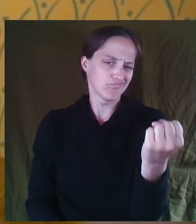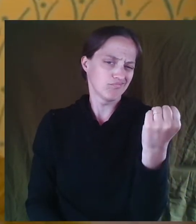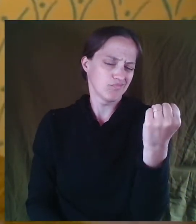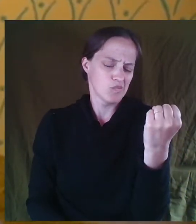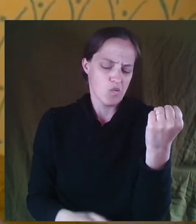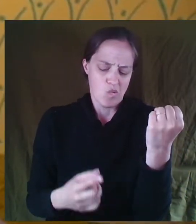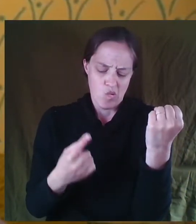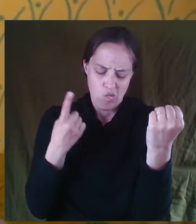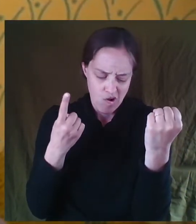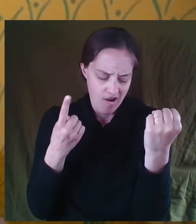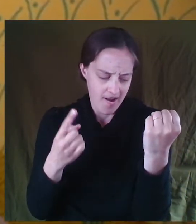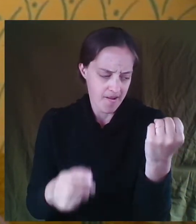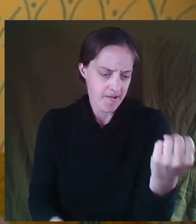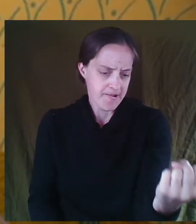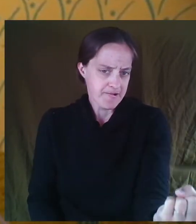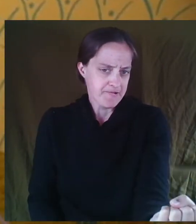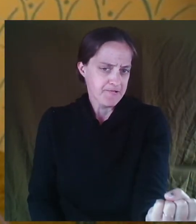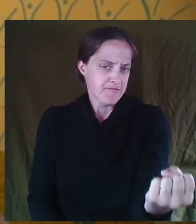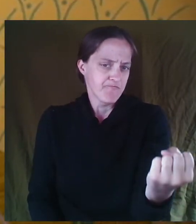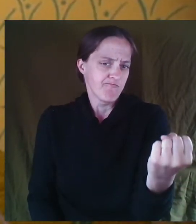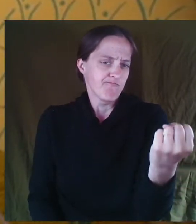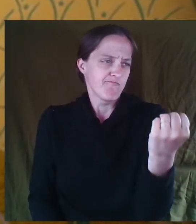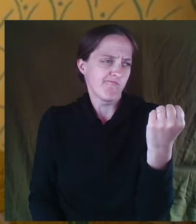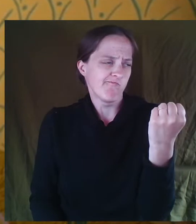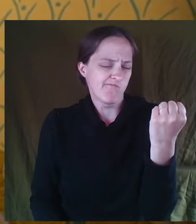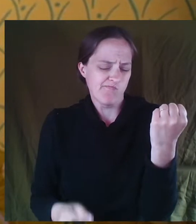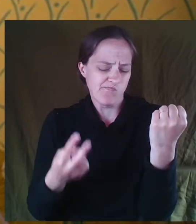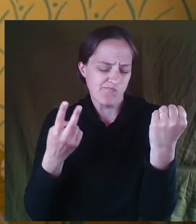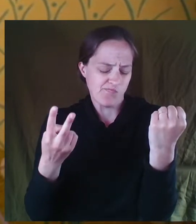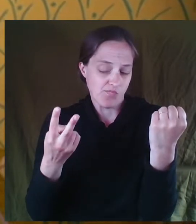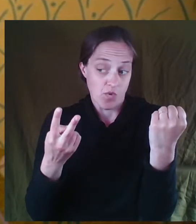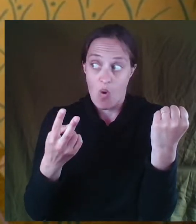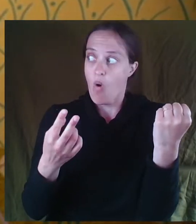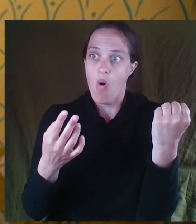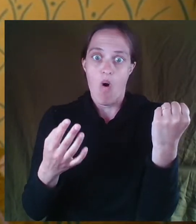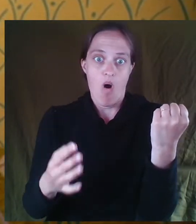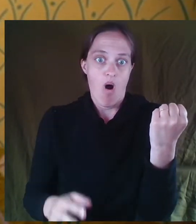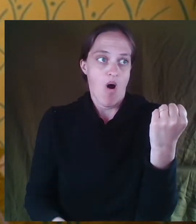One, two, 199 and 200.